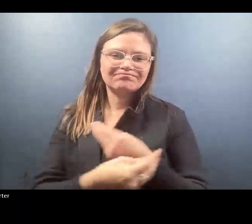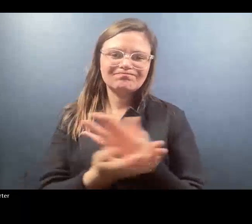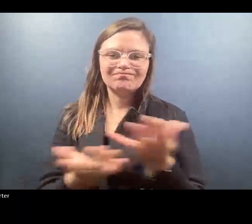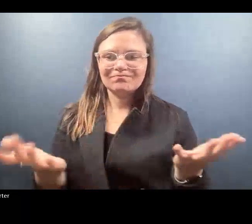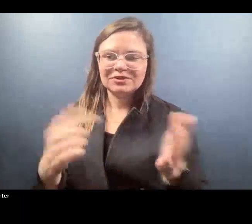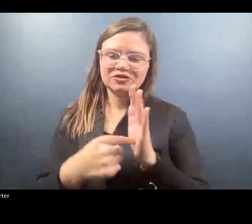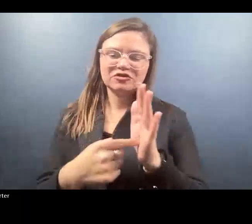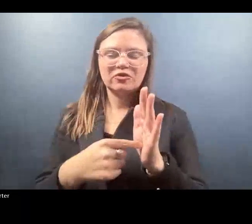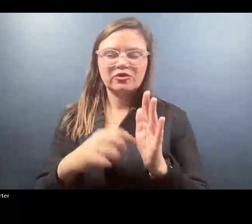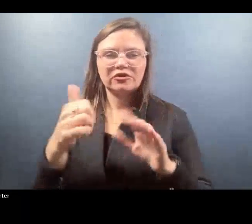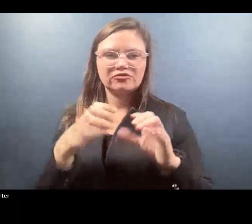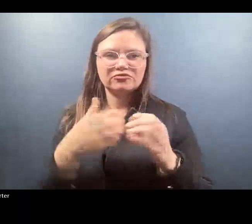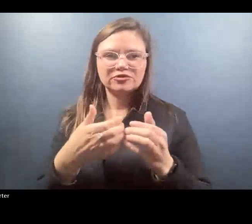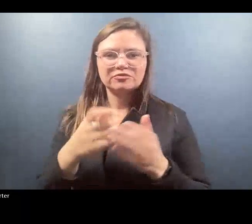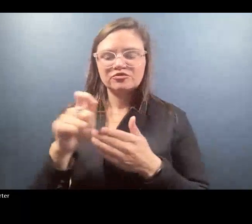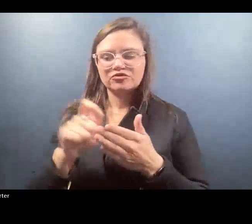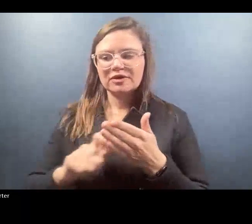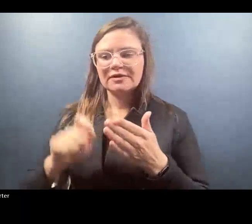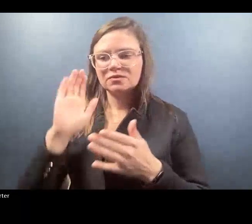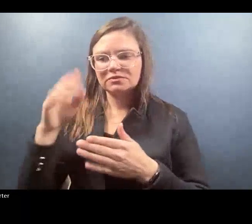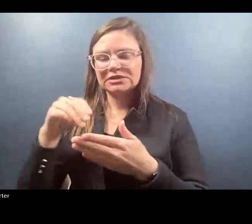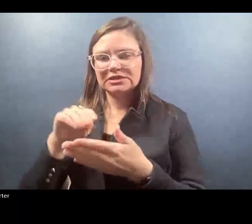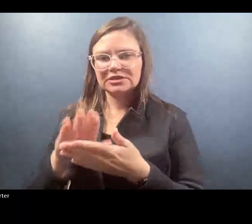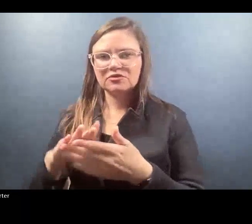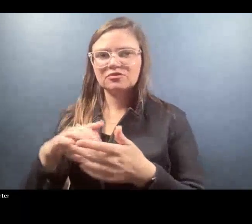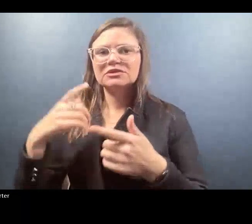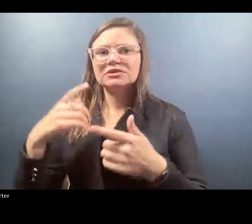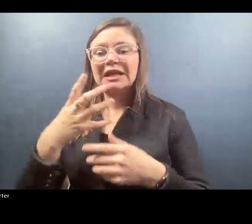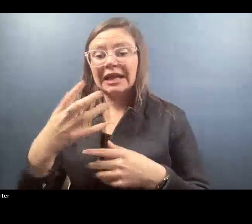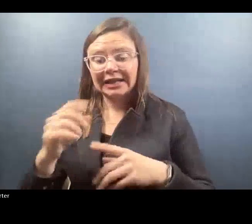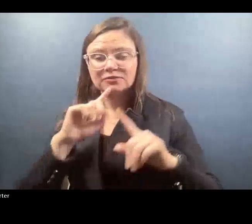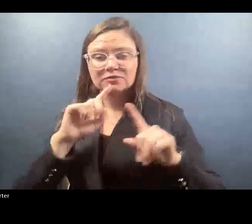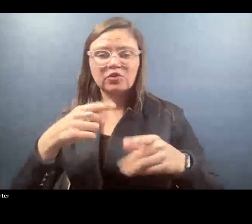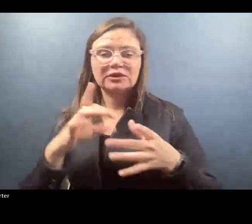So that scribe will both be taking those notes and reporting out to the larger group.